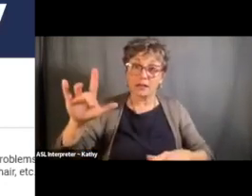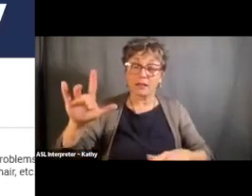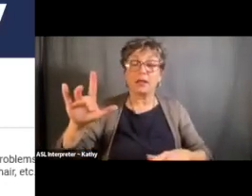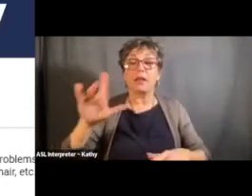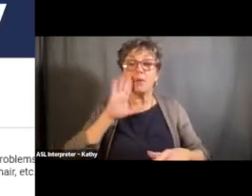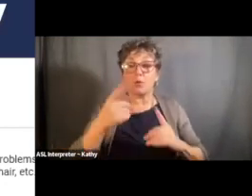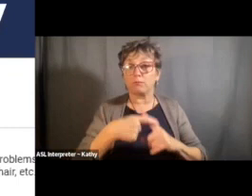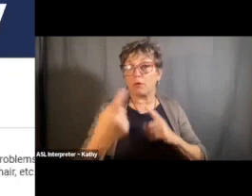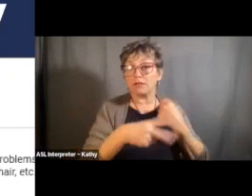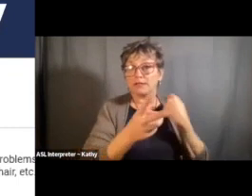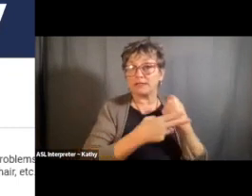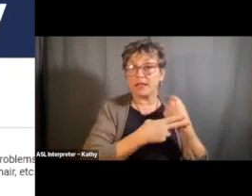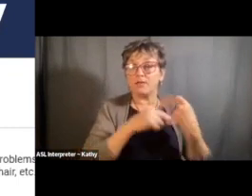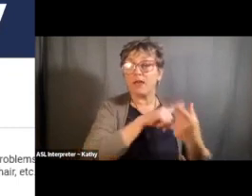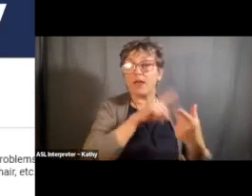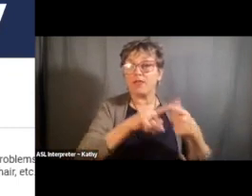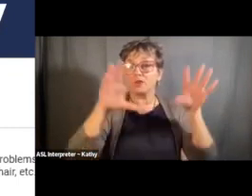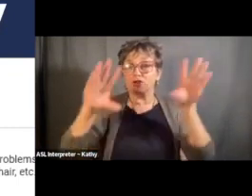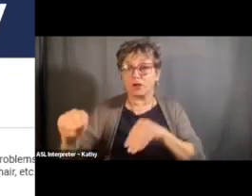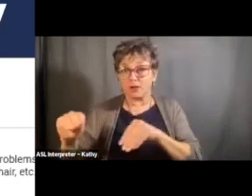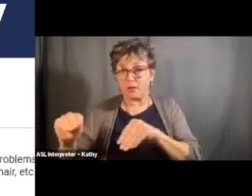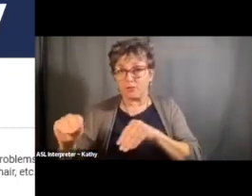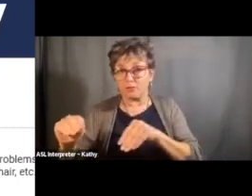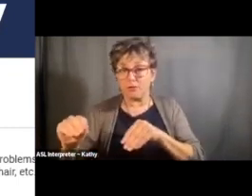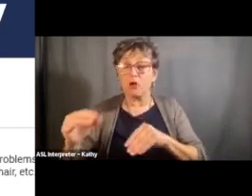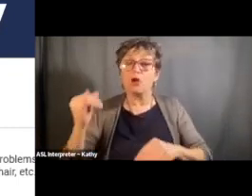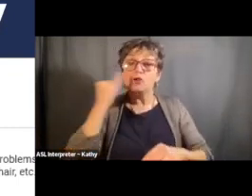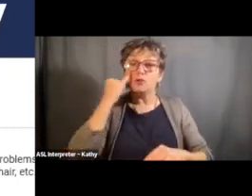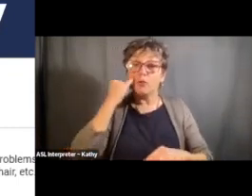If you exit without clicking it will save the last